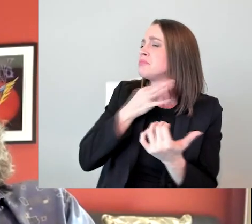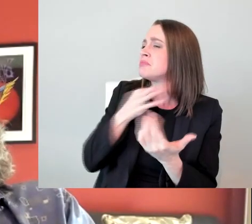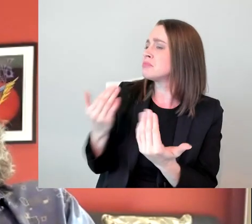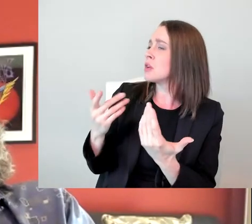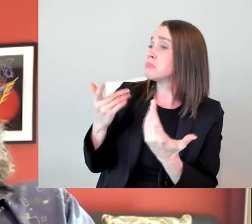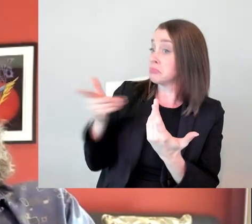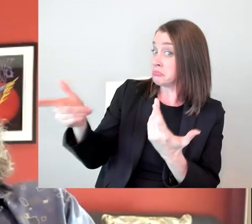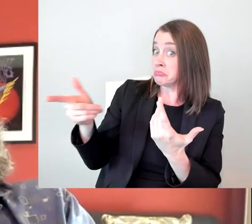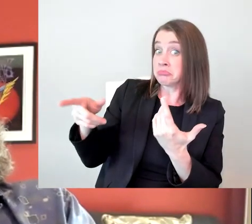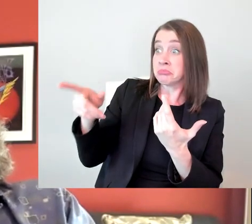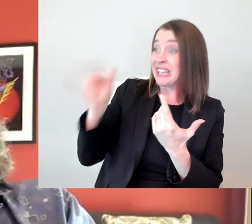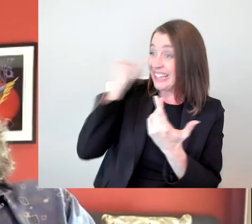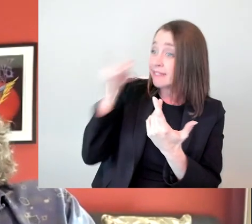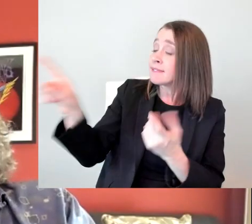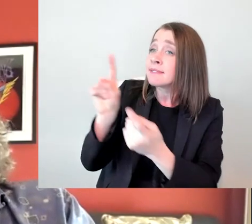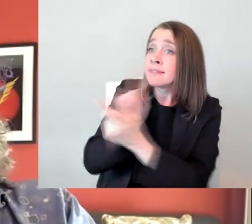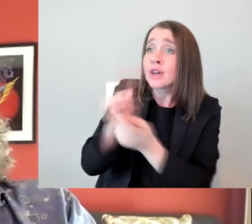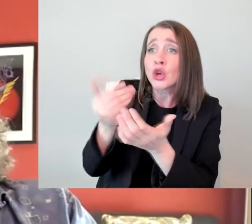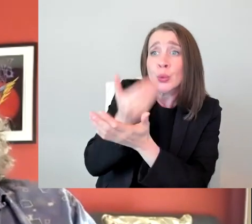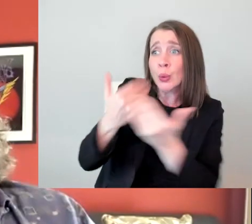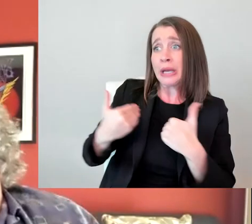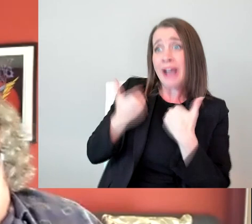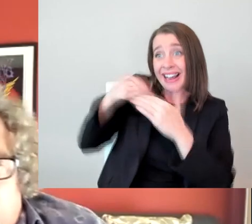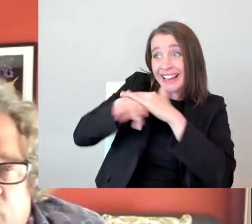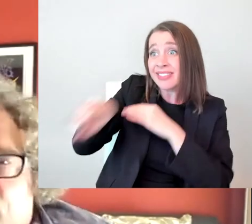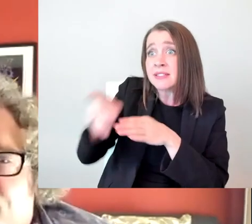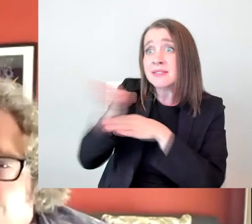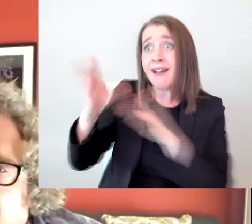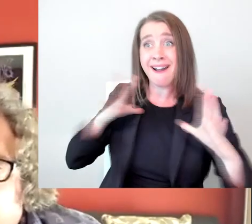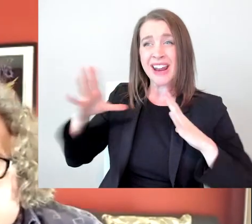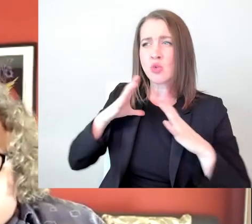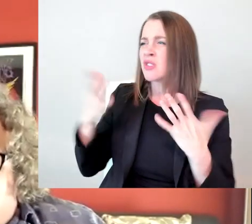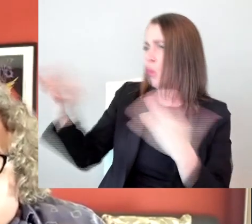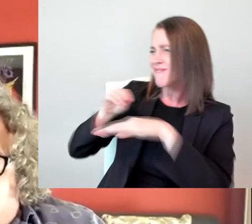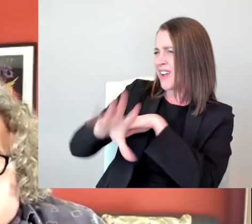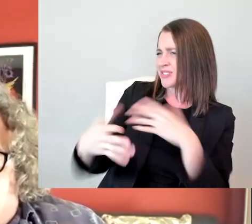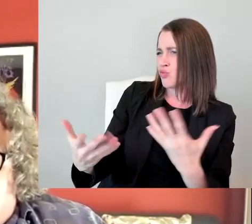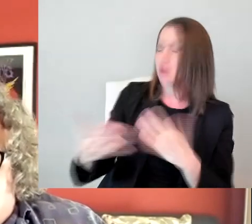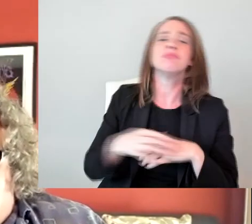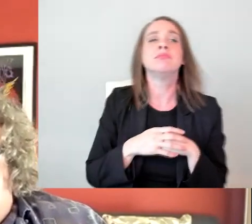that have already been doing this work. There is a group that I helped found called FWD-Doc.